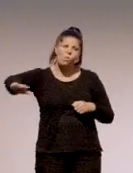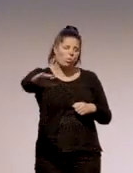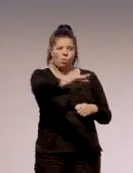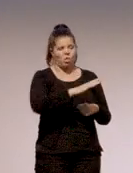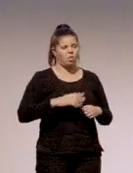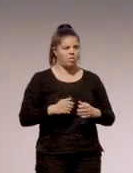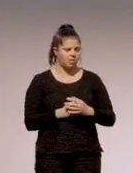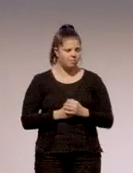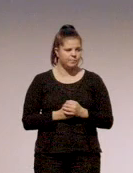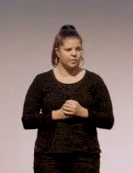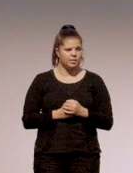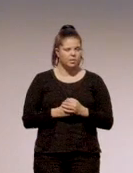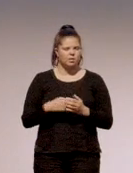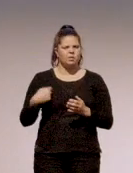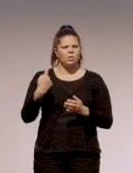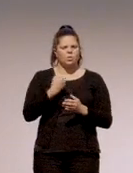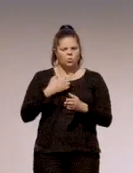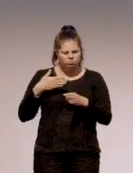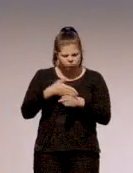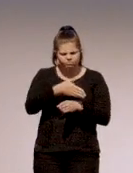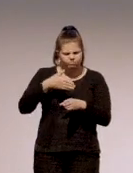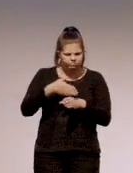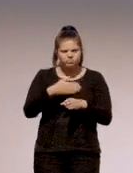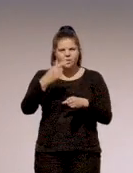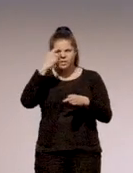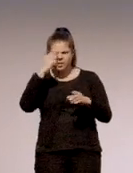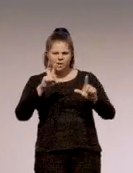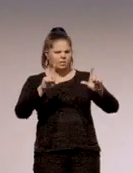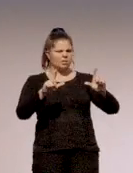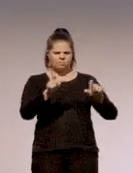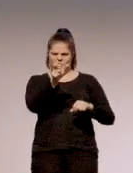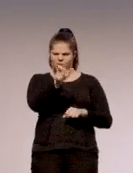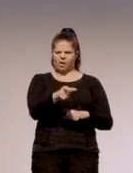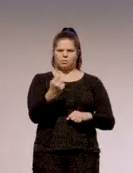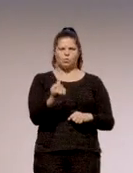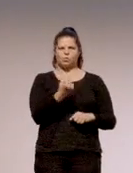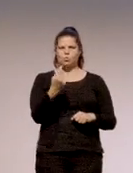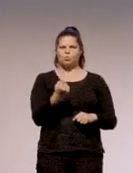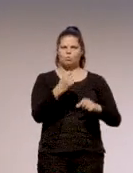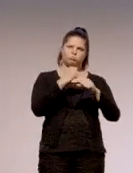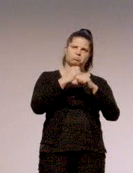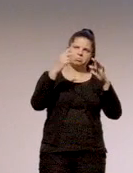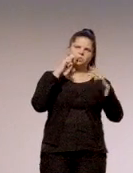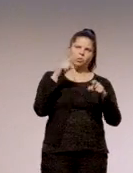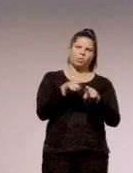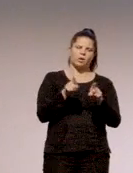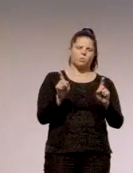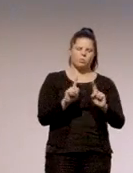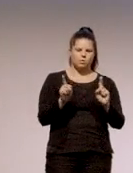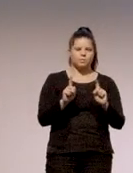And for me, we did a lot of work around the framing of who is looking in or who's using these services. And also going back to business to understand who the customer was.